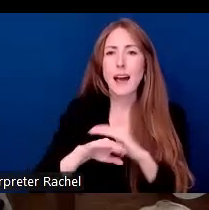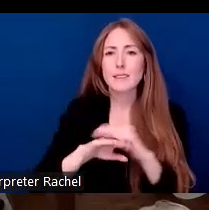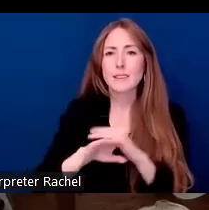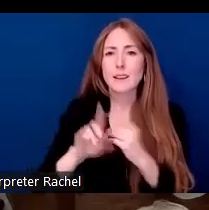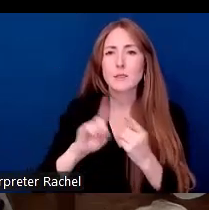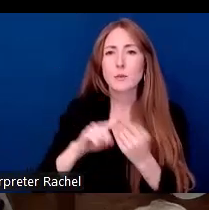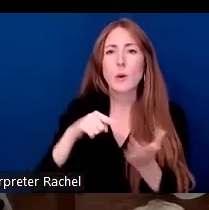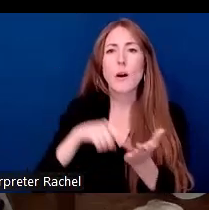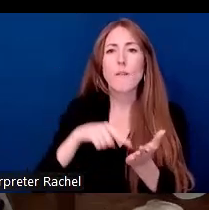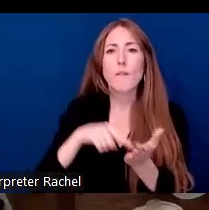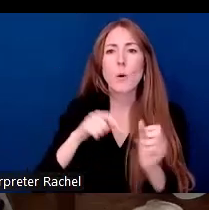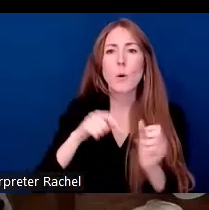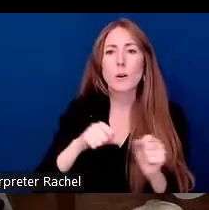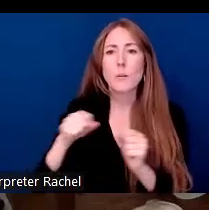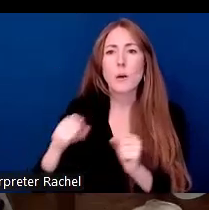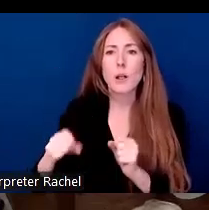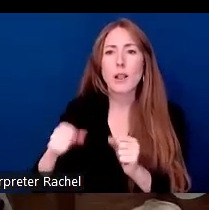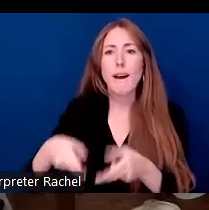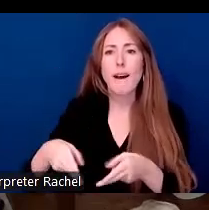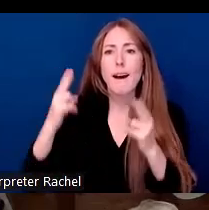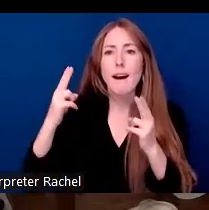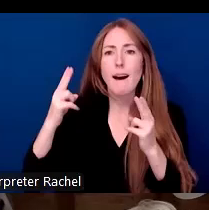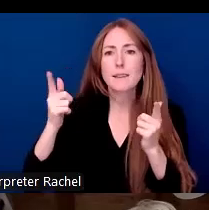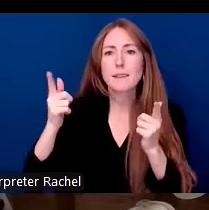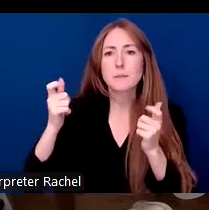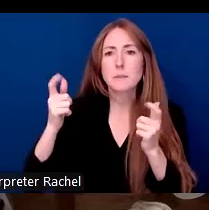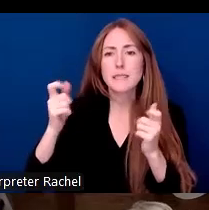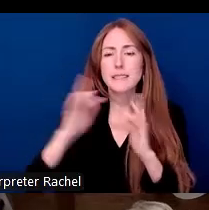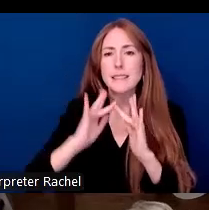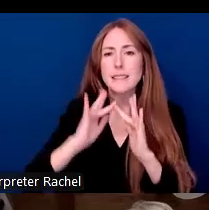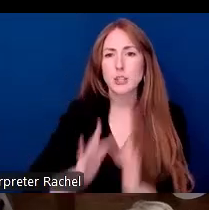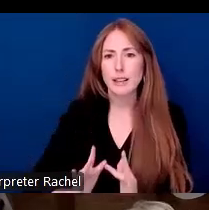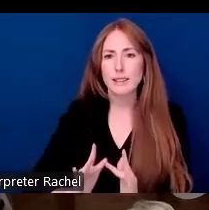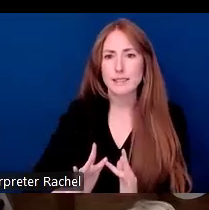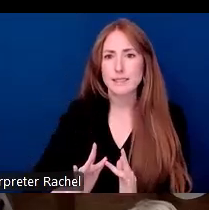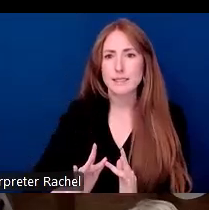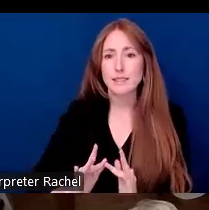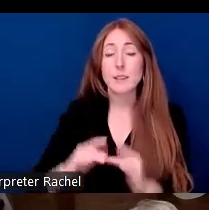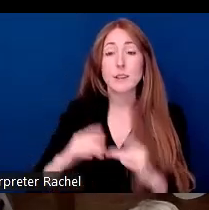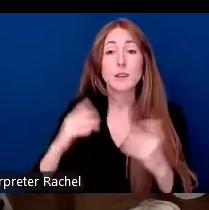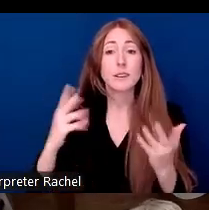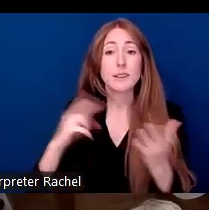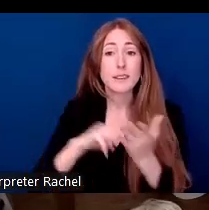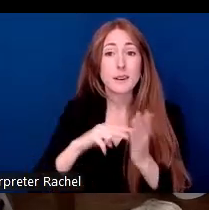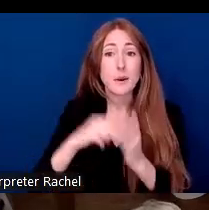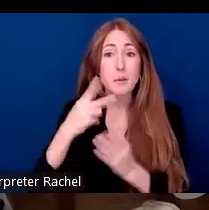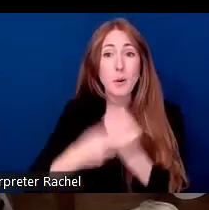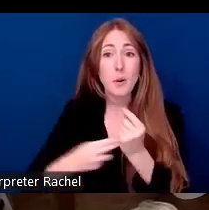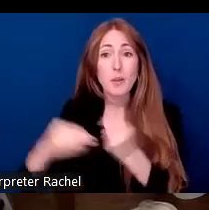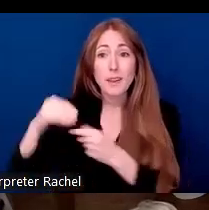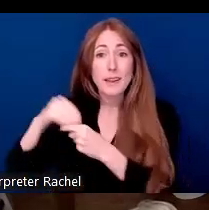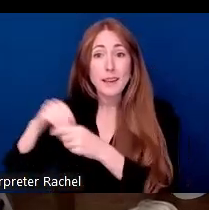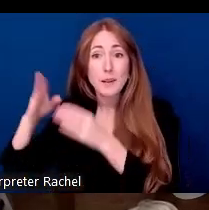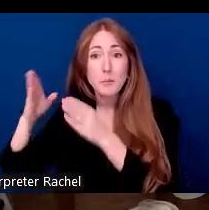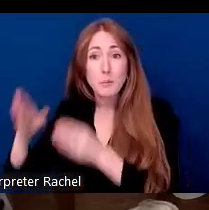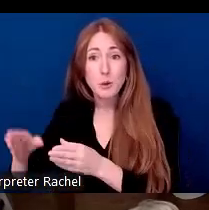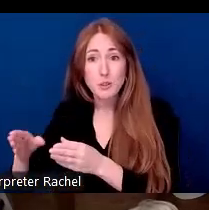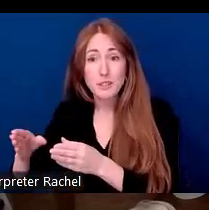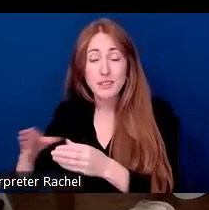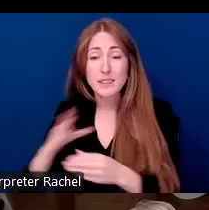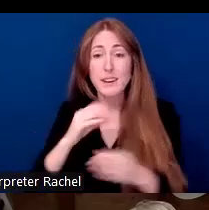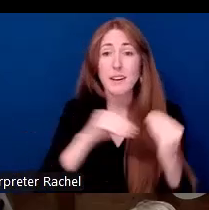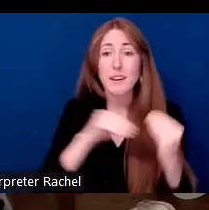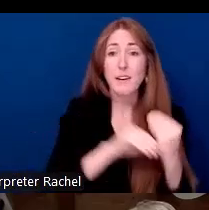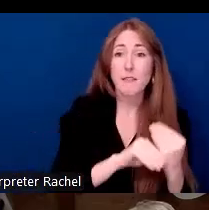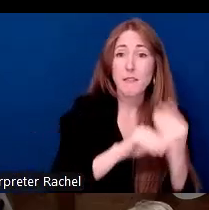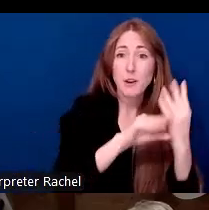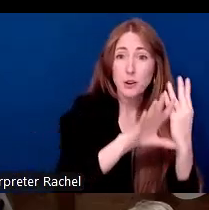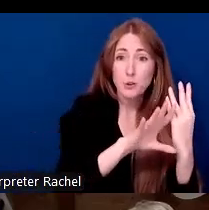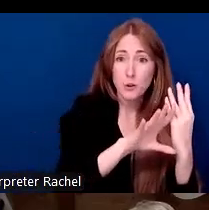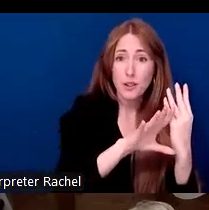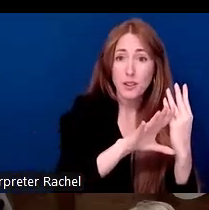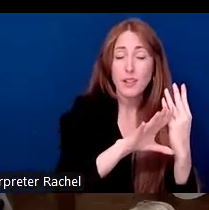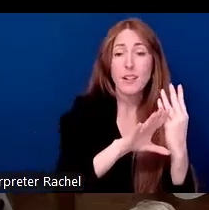speed internet. So both in person and virtual ways of staying connected and accessing services were